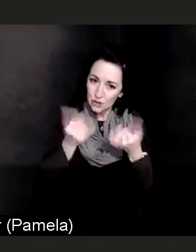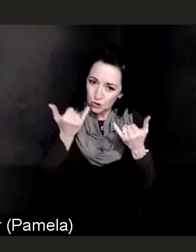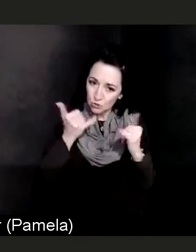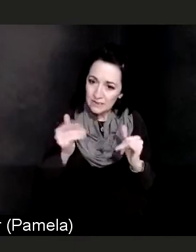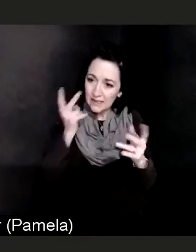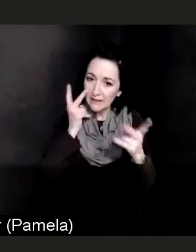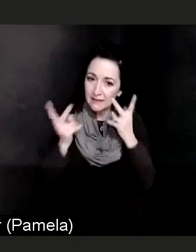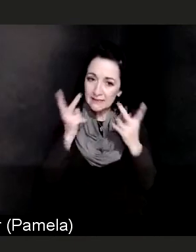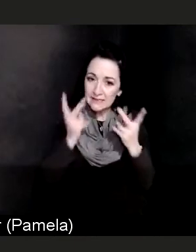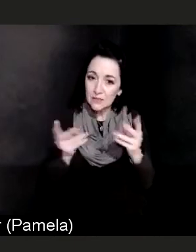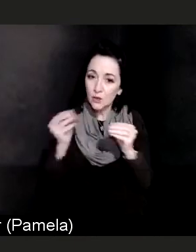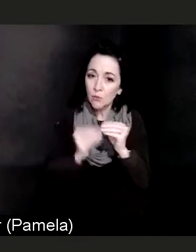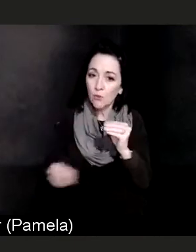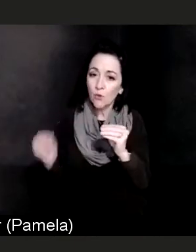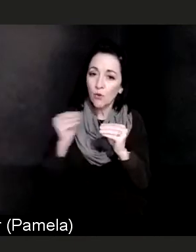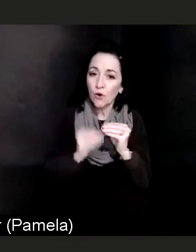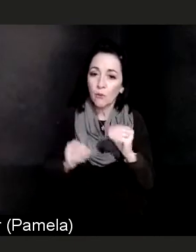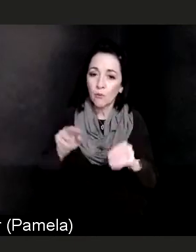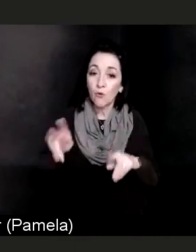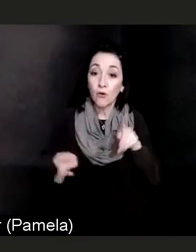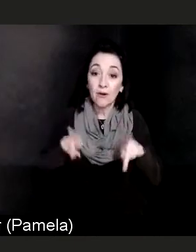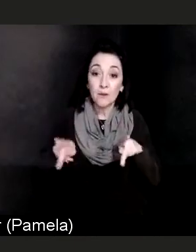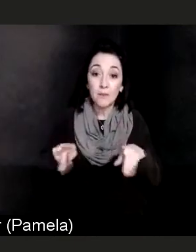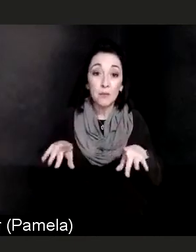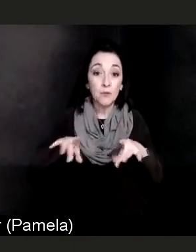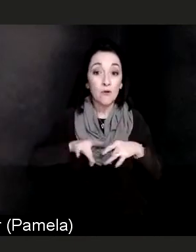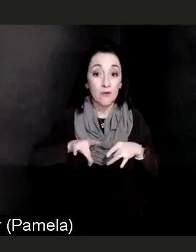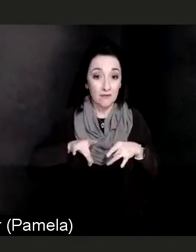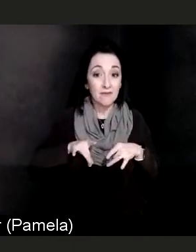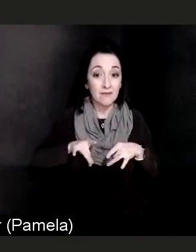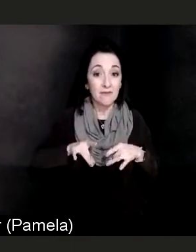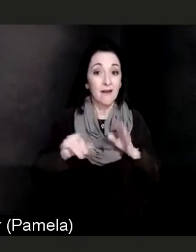So again, we are far from being done with COVID-19.